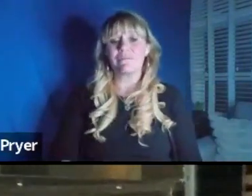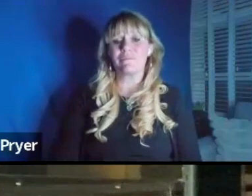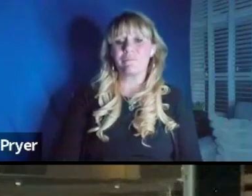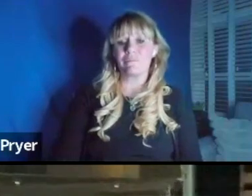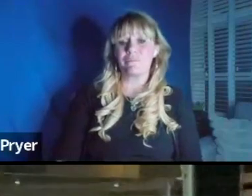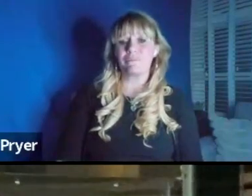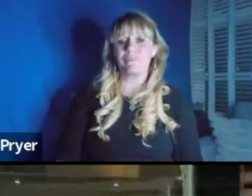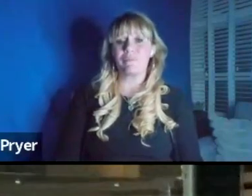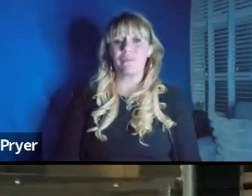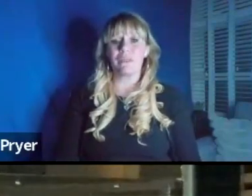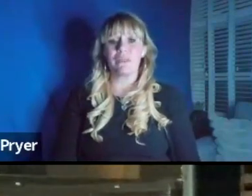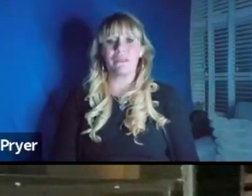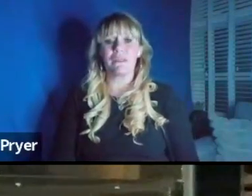I am the light that shines in your eyes